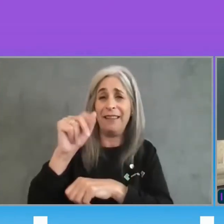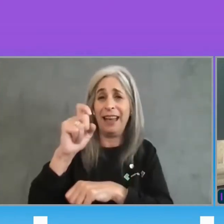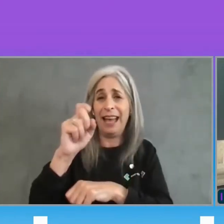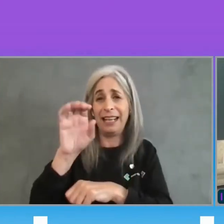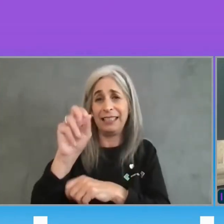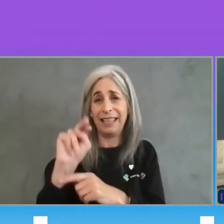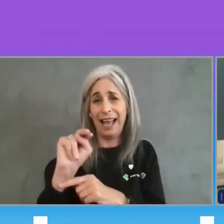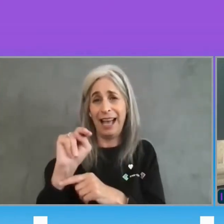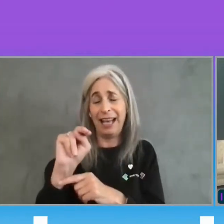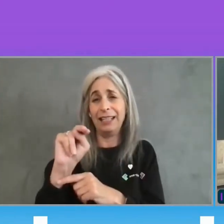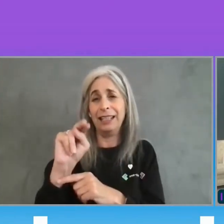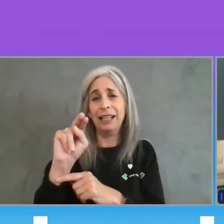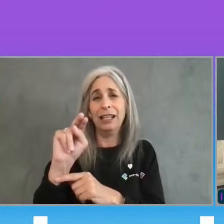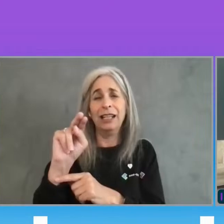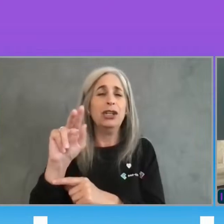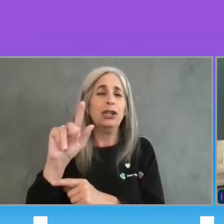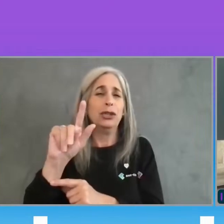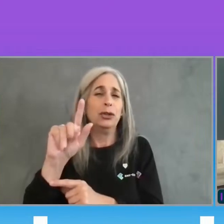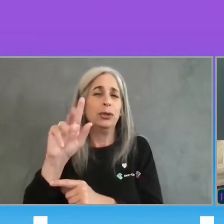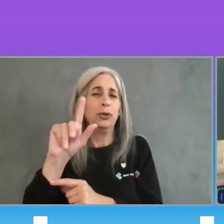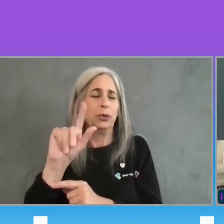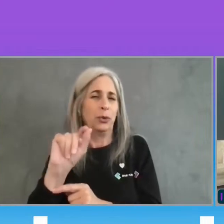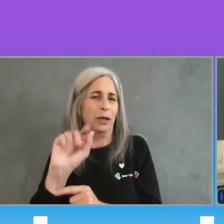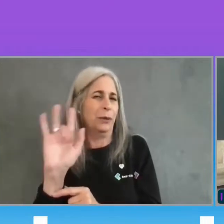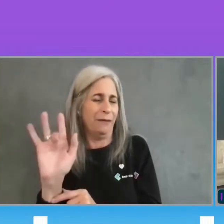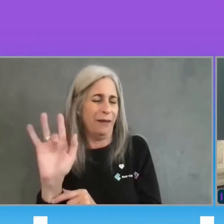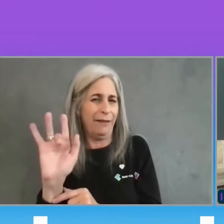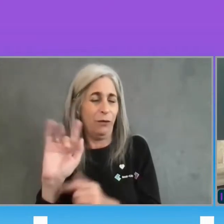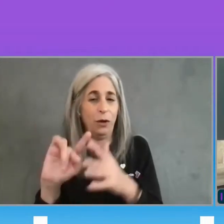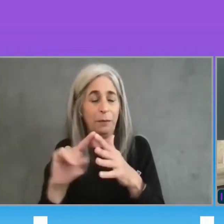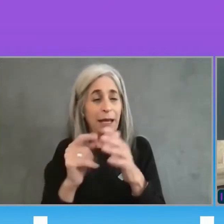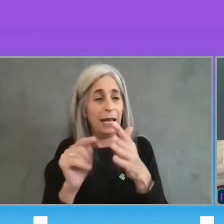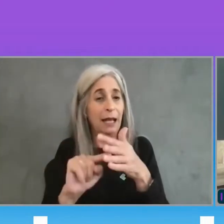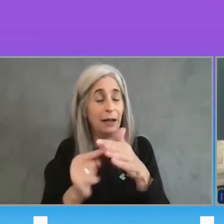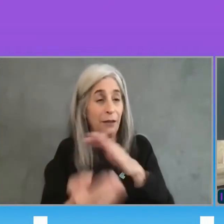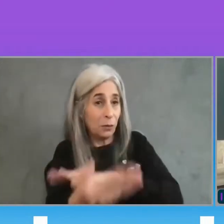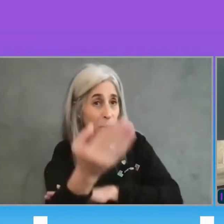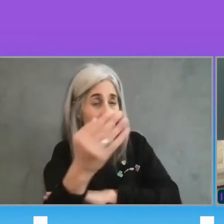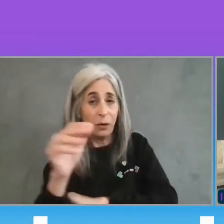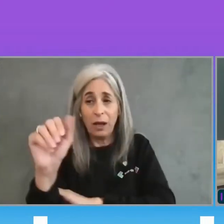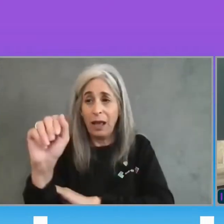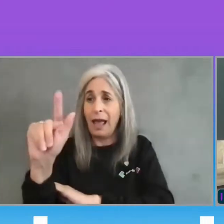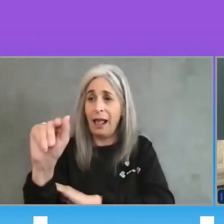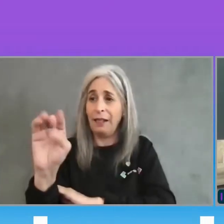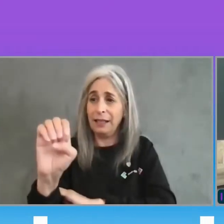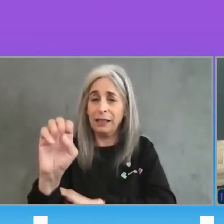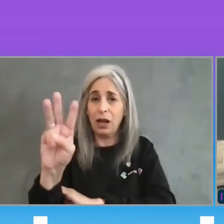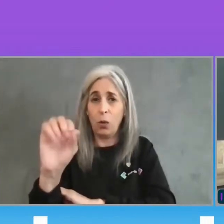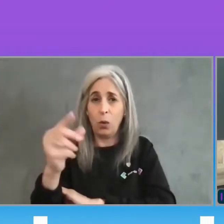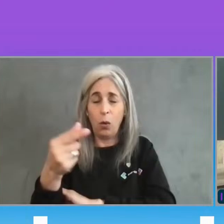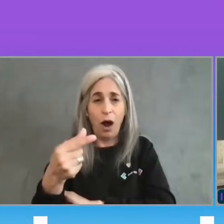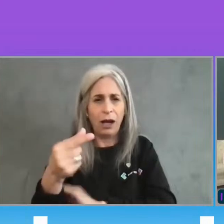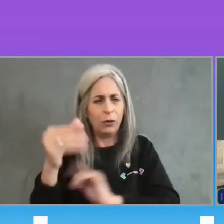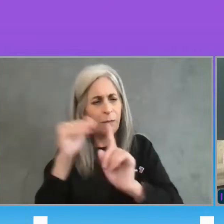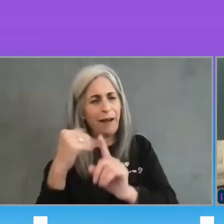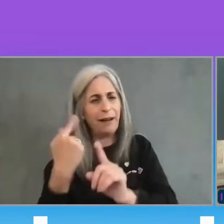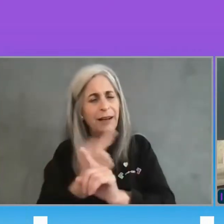2025! We began this morning with